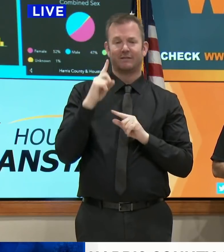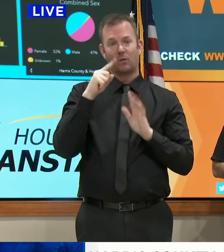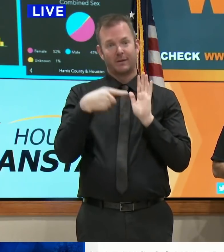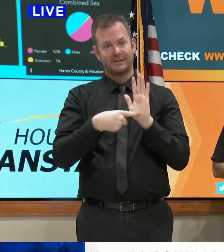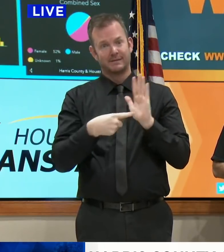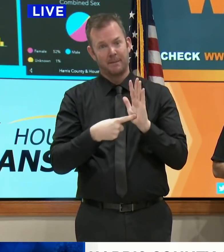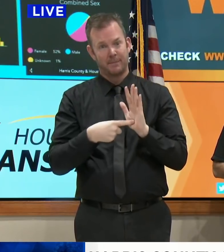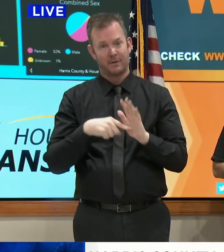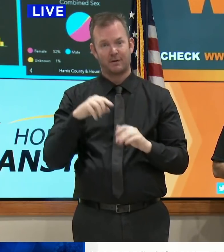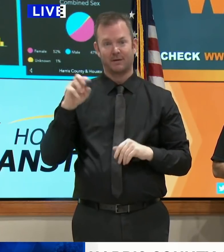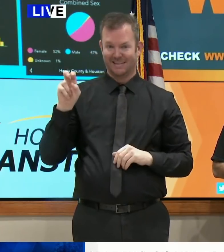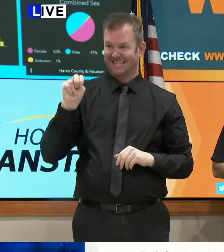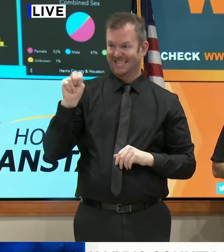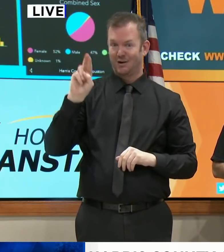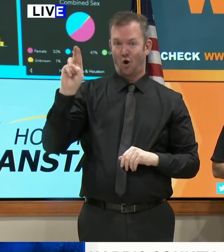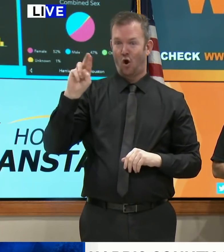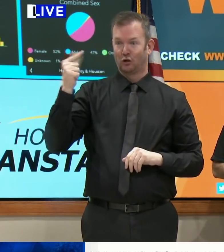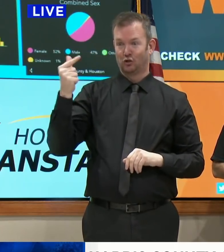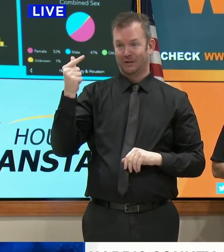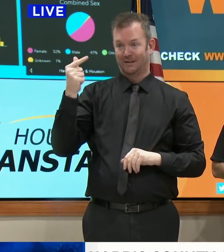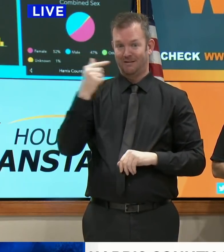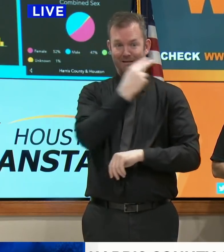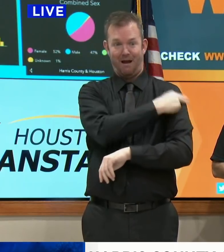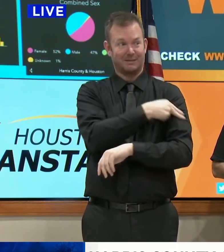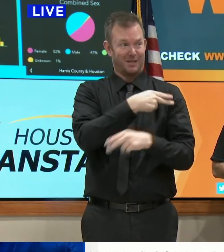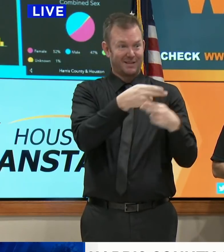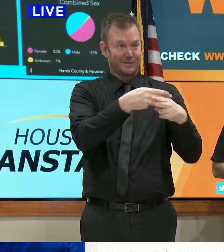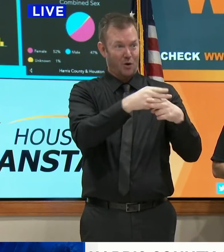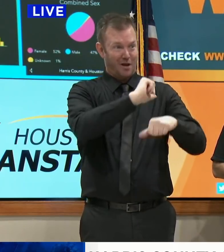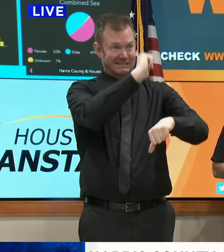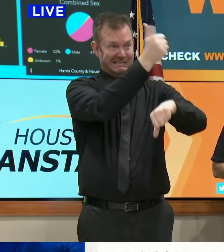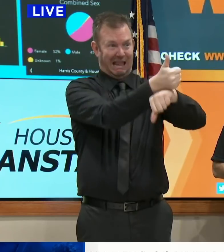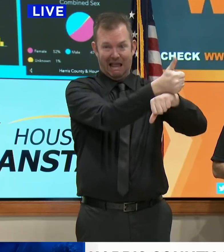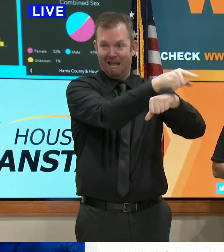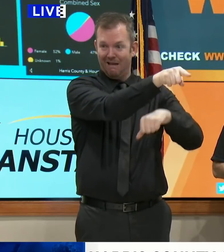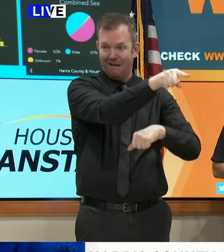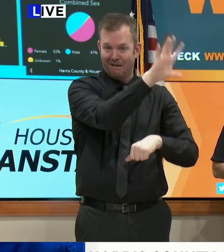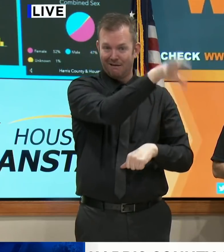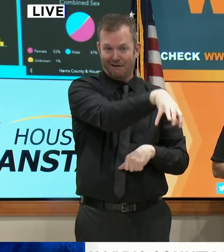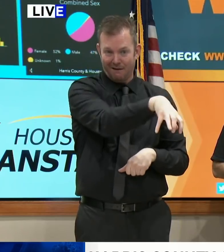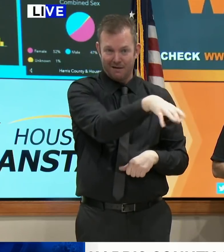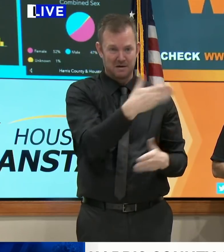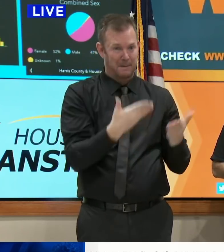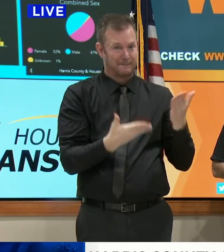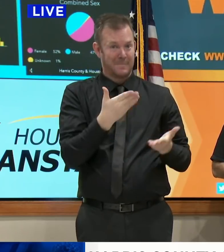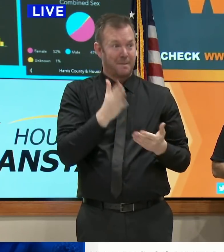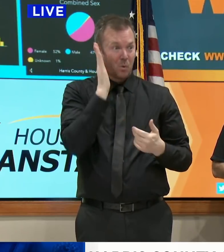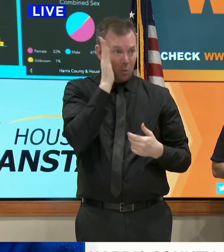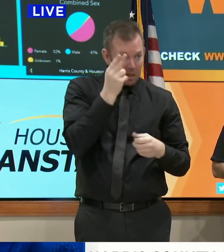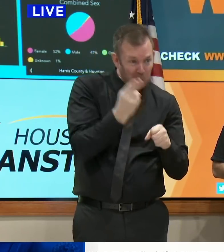thick of it. >> It may be that we still end up using. Energy shelter for